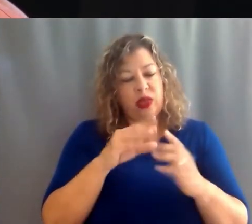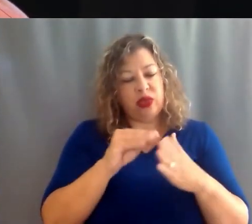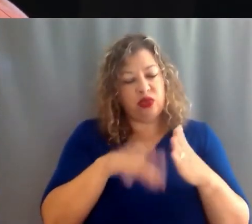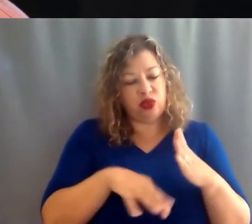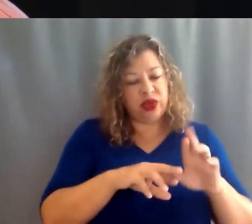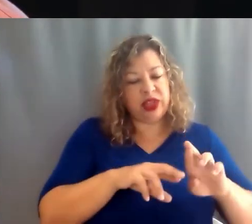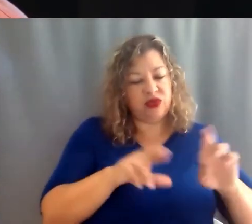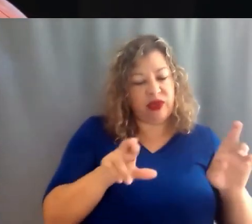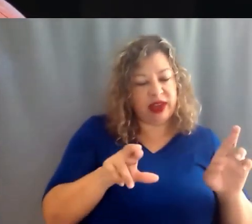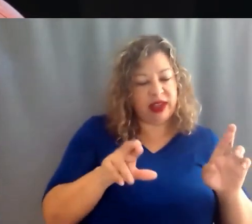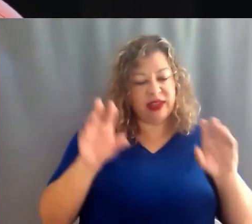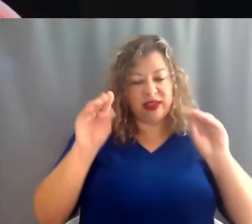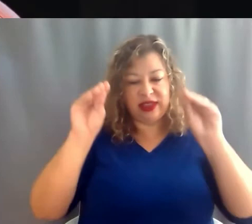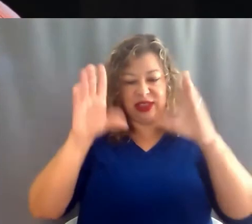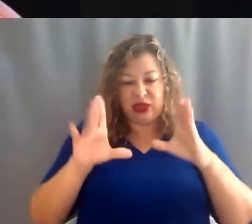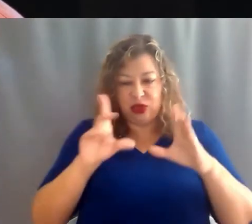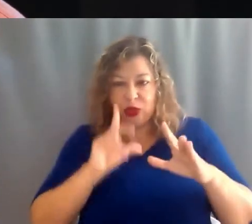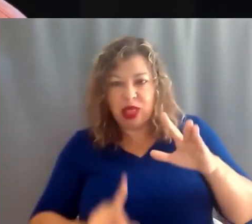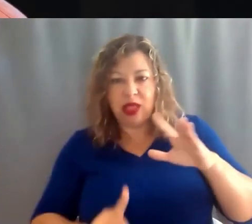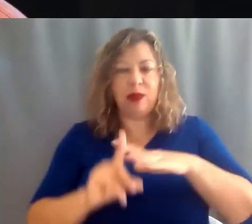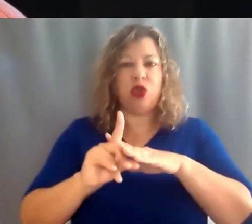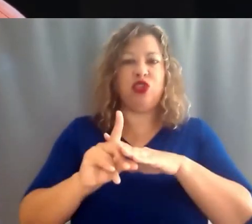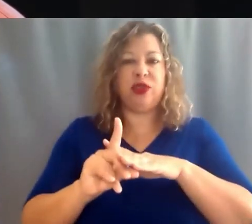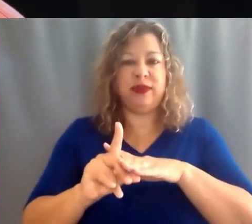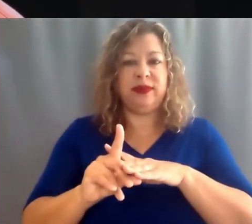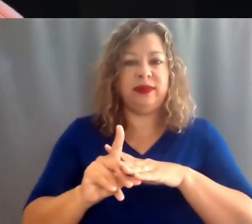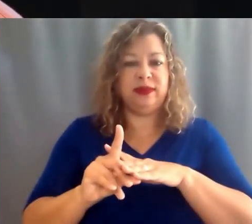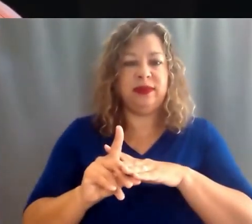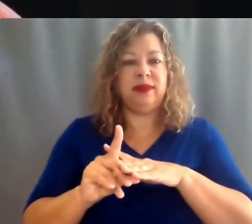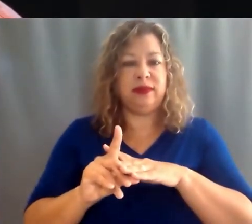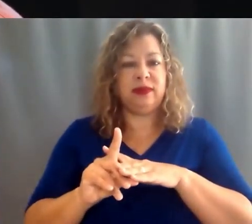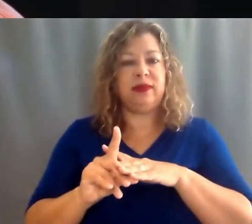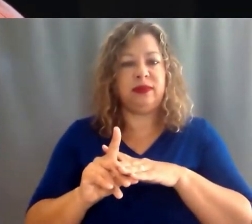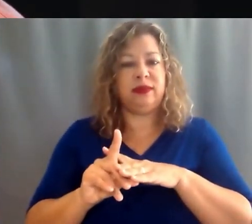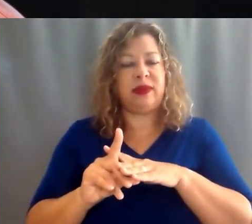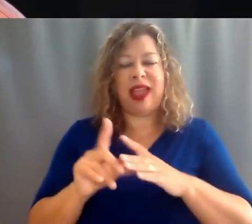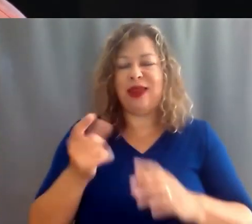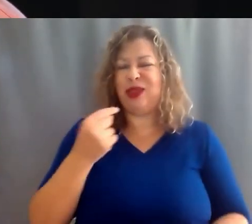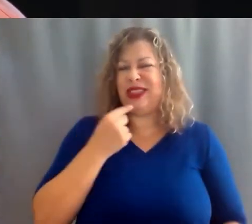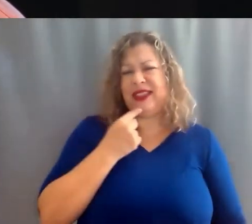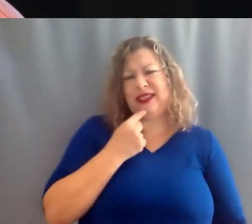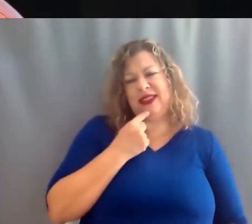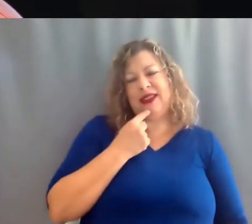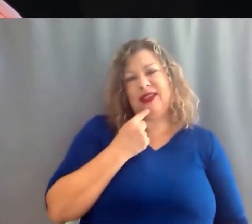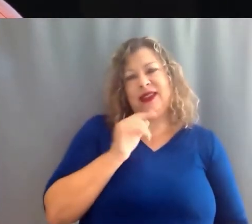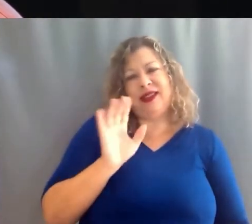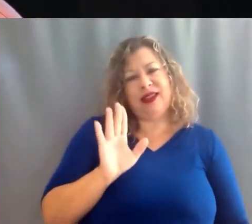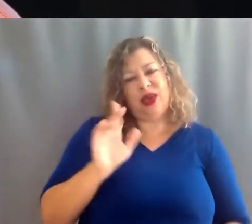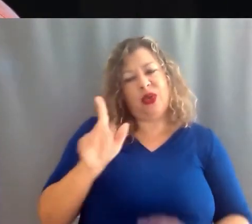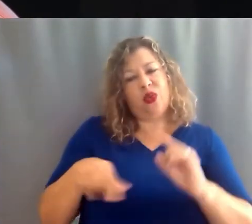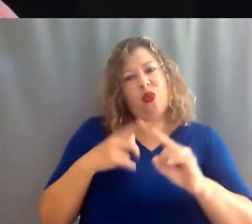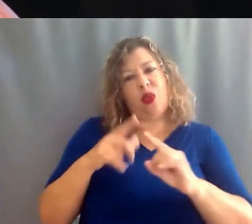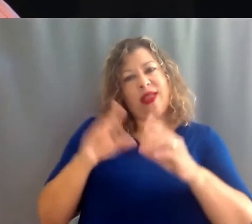Right? And I always say when the teacher who learns to be a